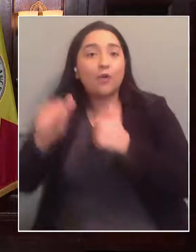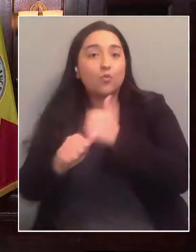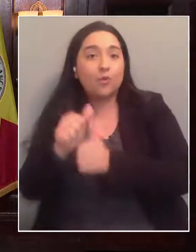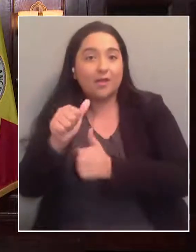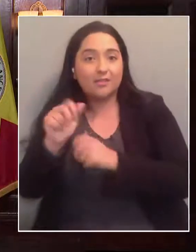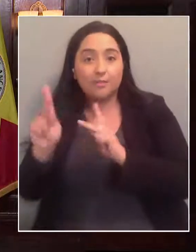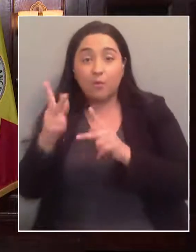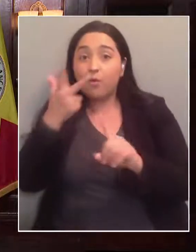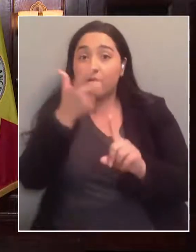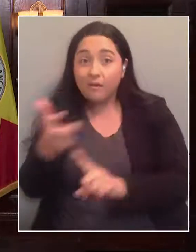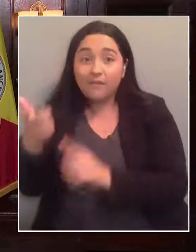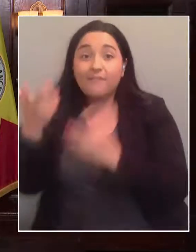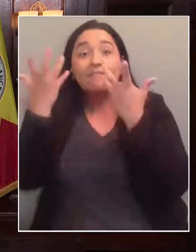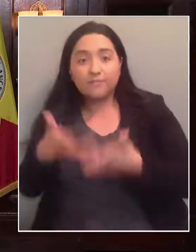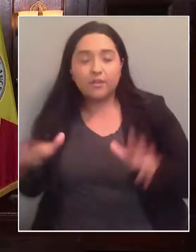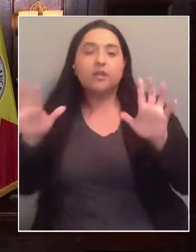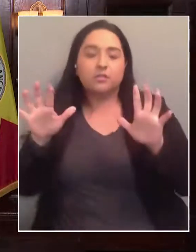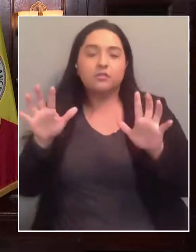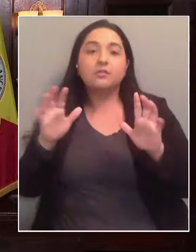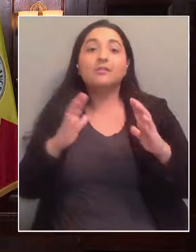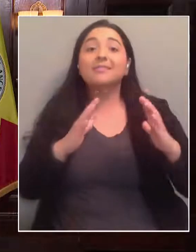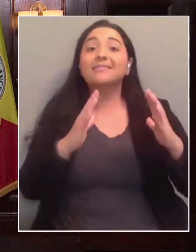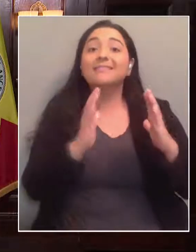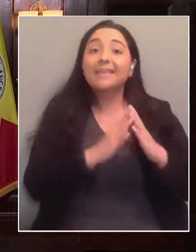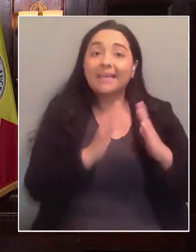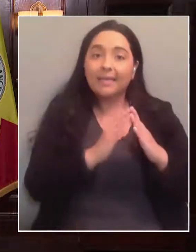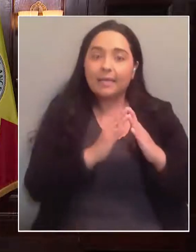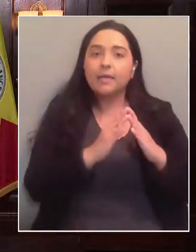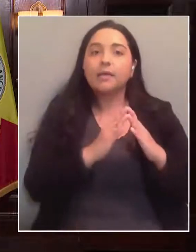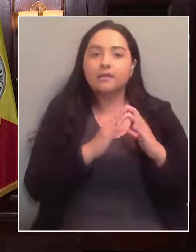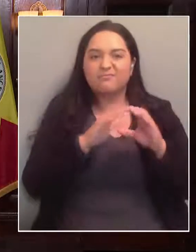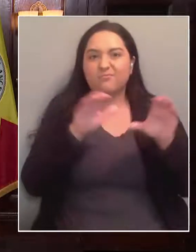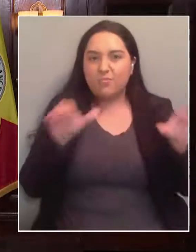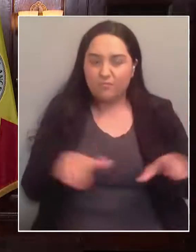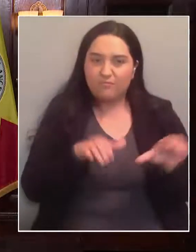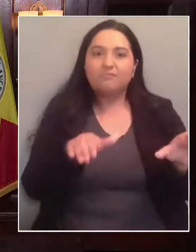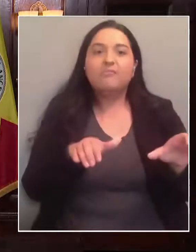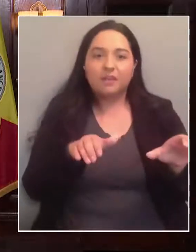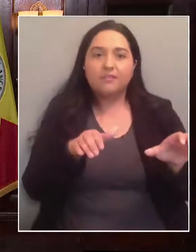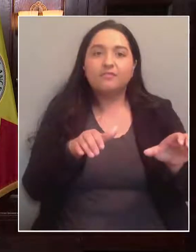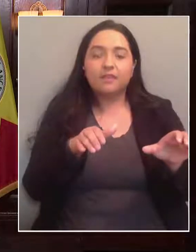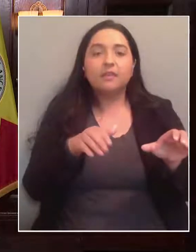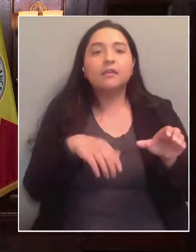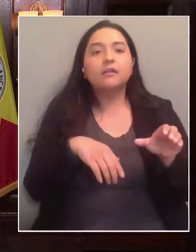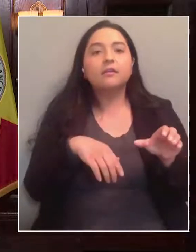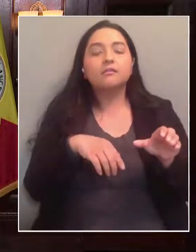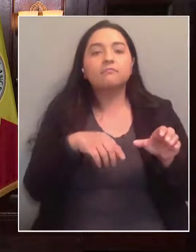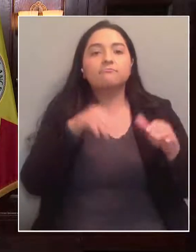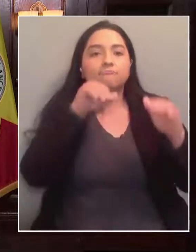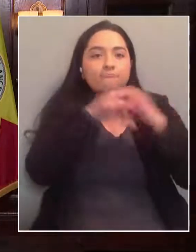AT THE SAME TIME, CITY FOLKS ARE GOING PROACTIVELY INTO OUR SKILLED NURSING FACILITIES.